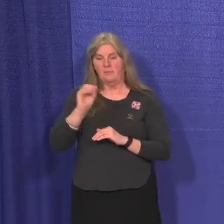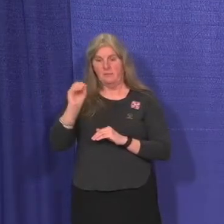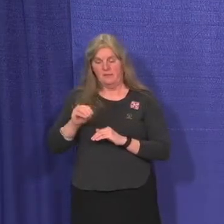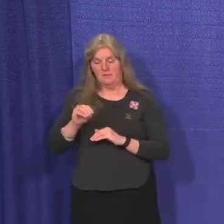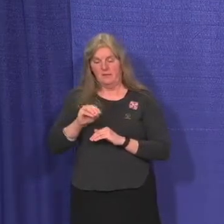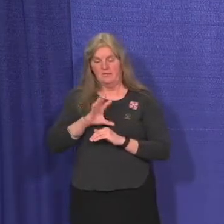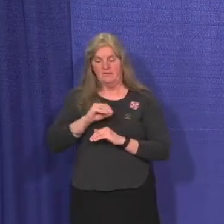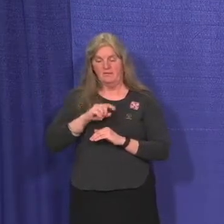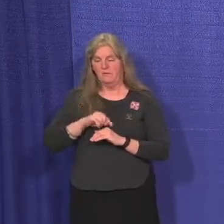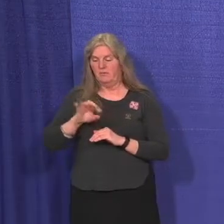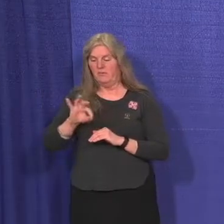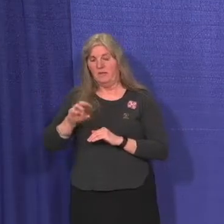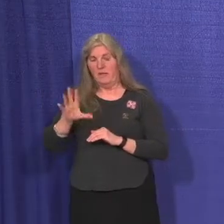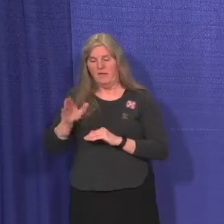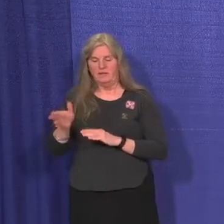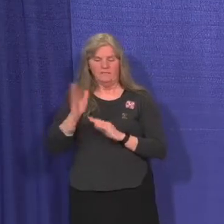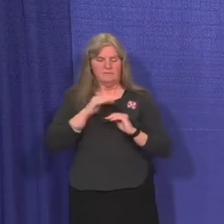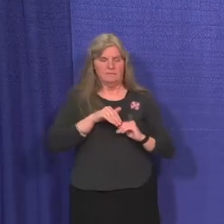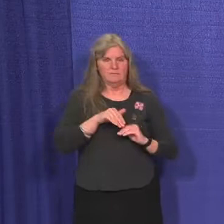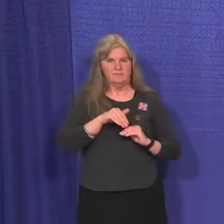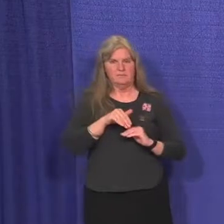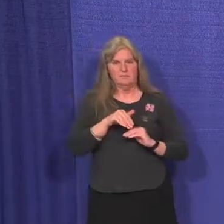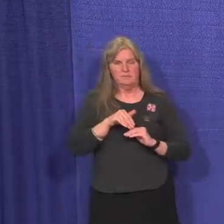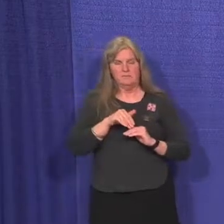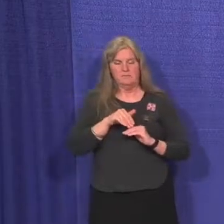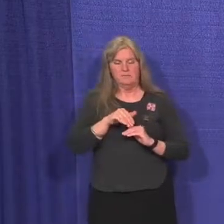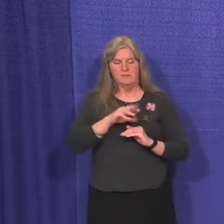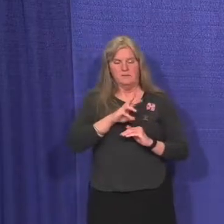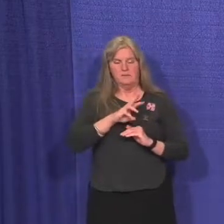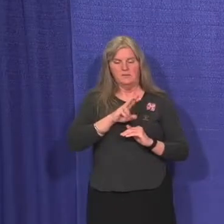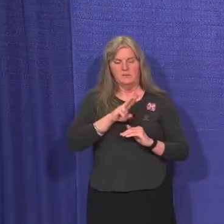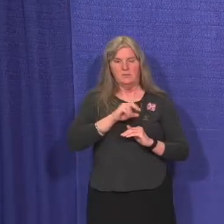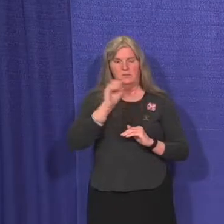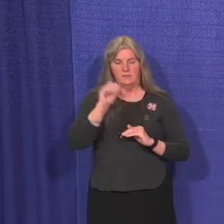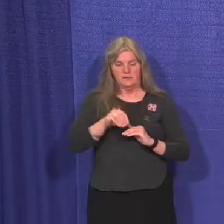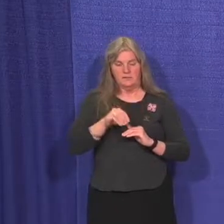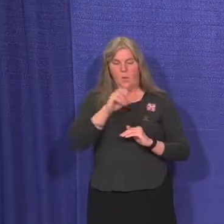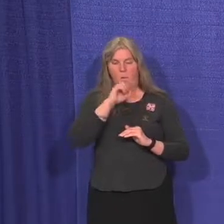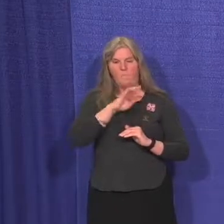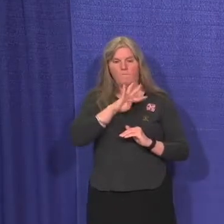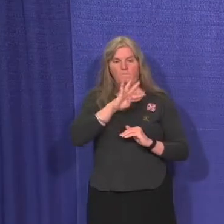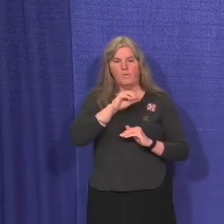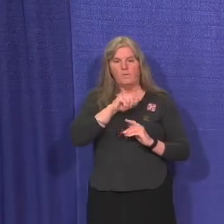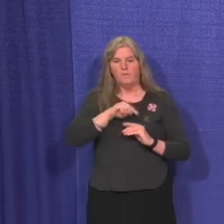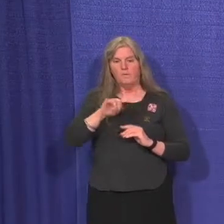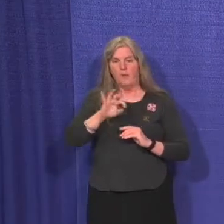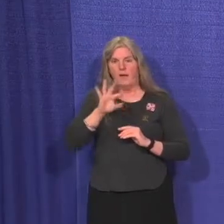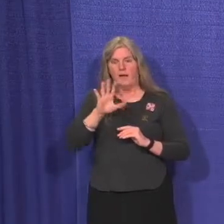category we have 86 percent of those aged 70 plus.